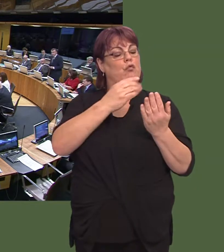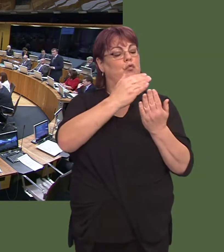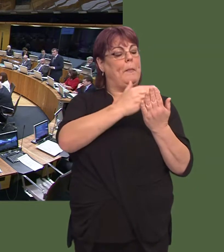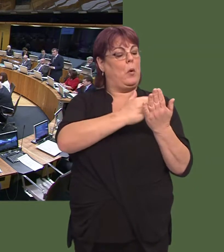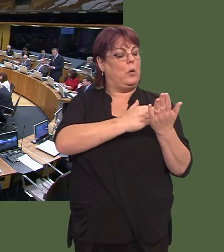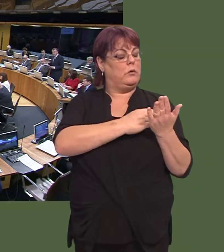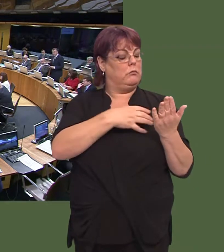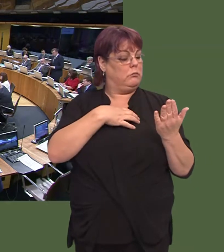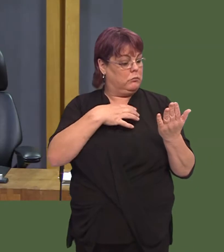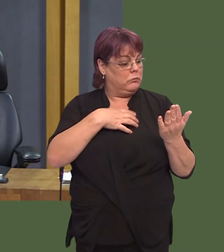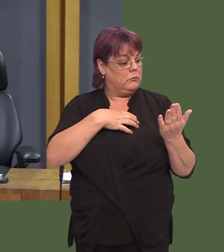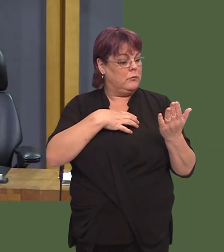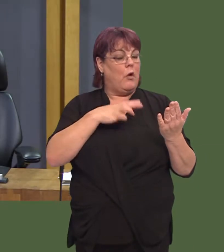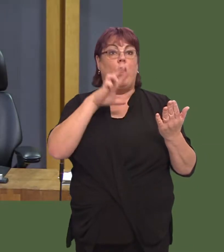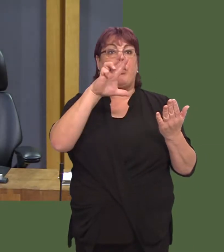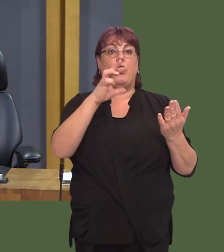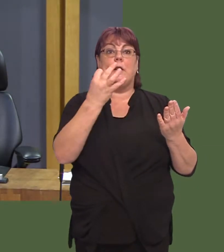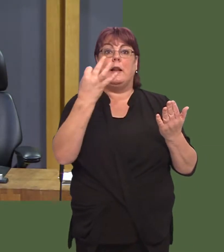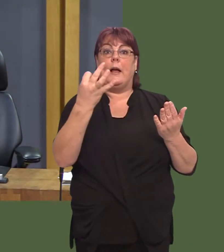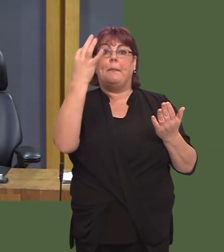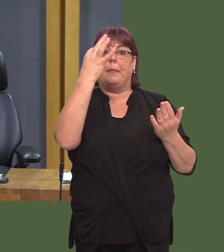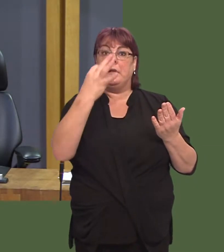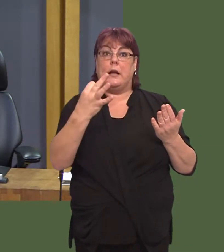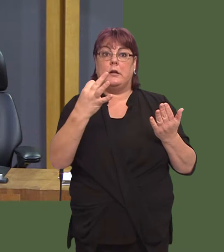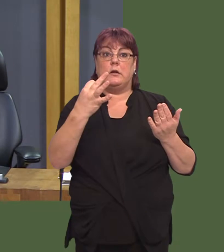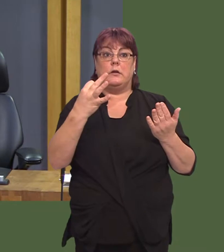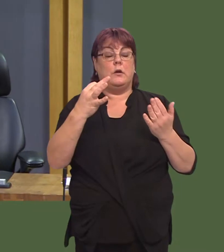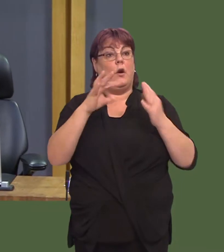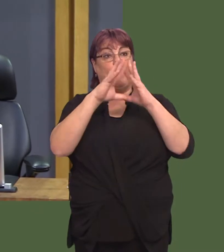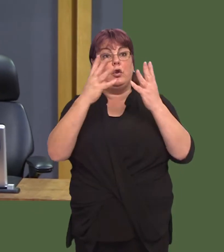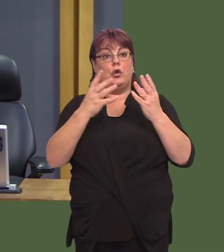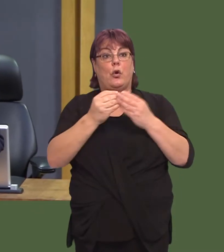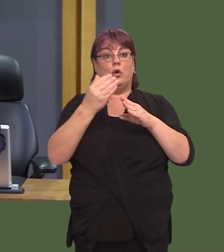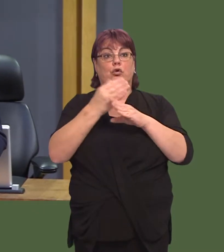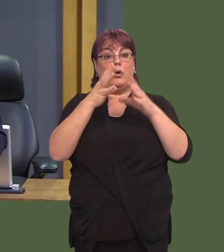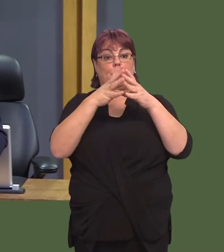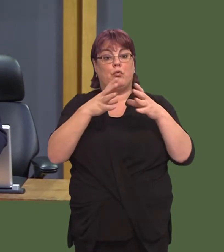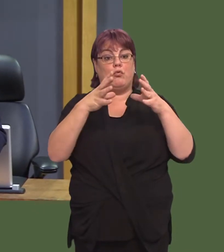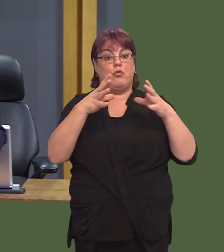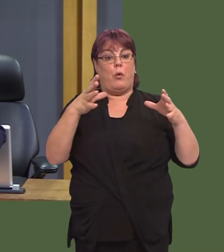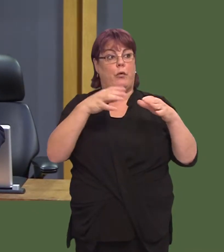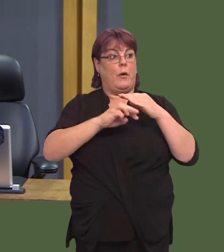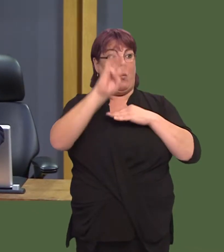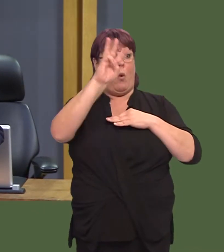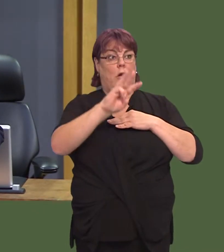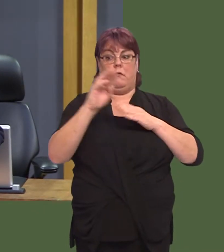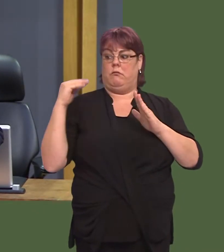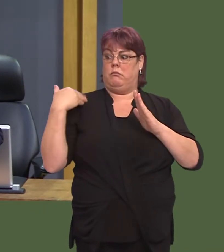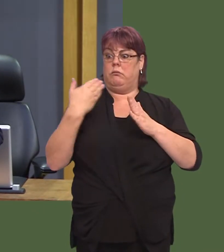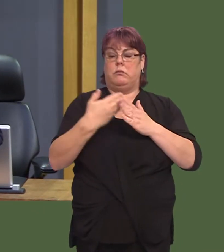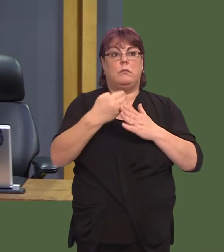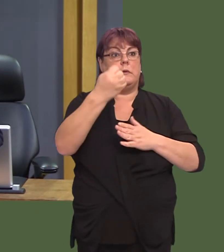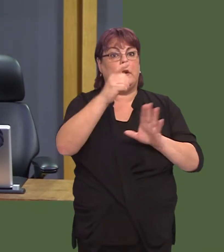per cent of the total jobs growth in Wales over the past 10 years can be attributed to